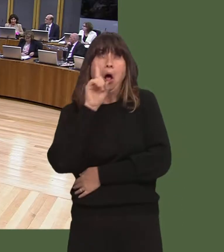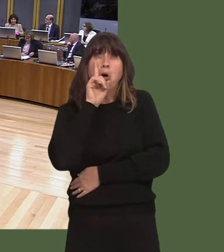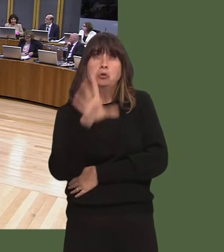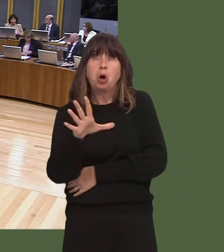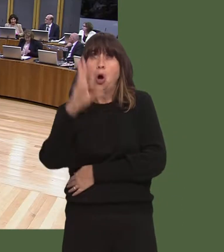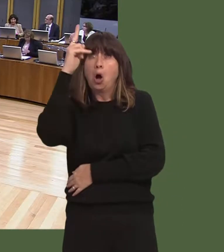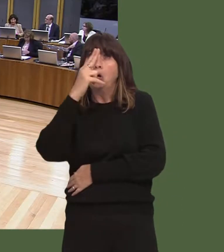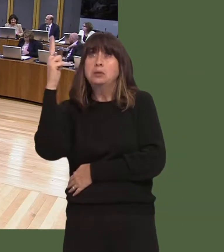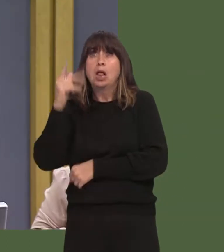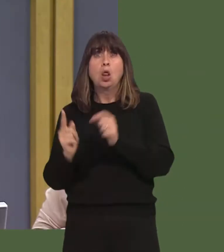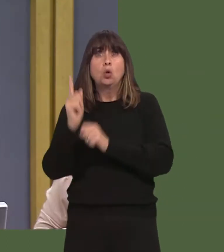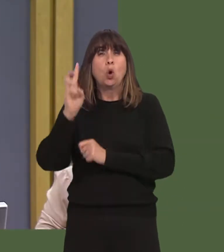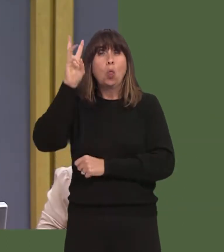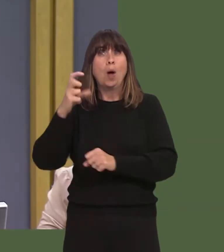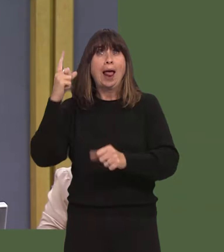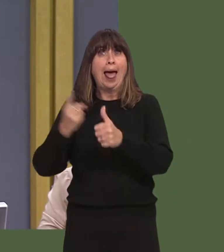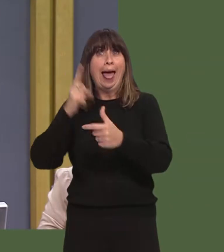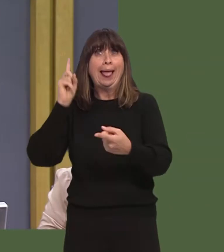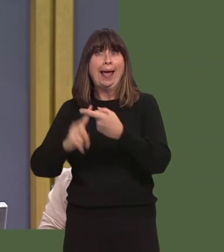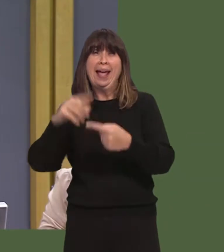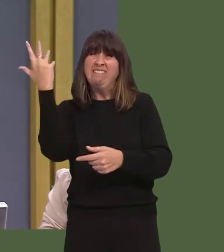queuing outside a north Wales emergency department not long ago.